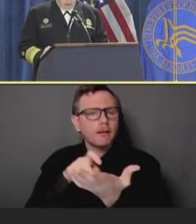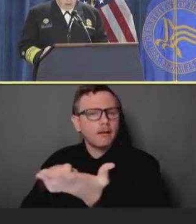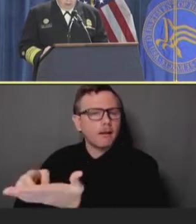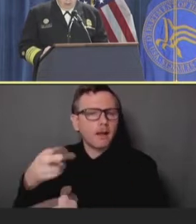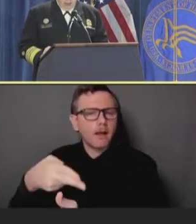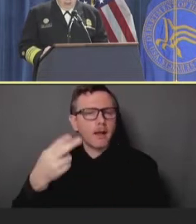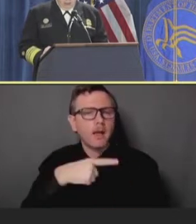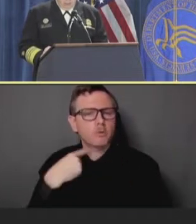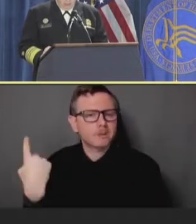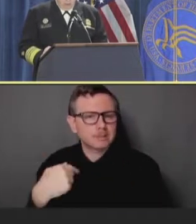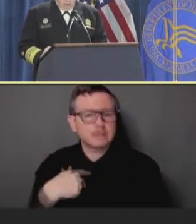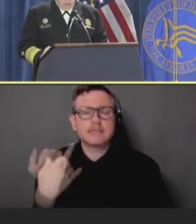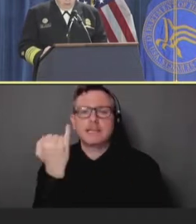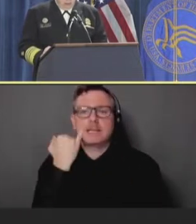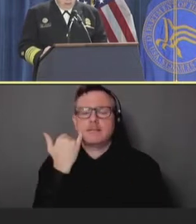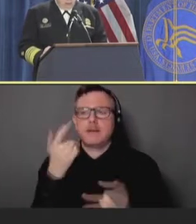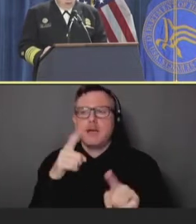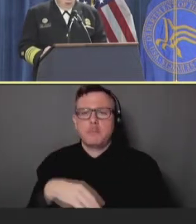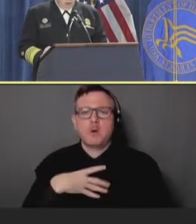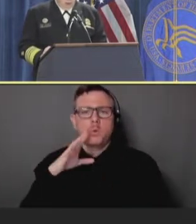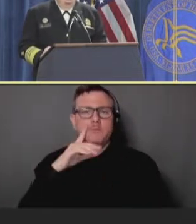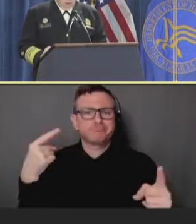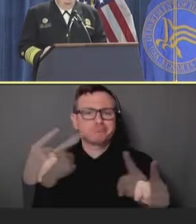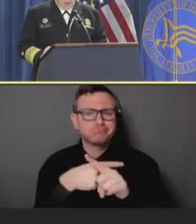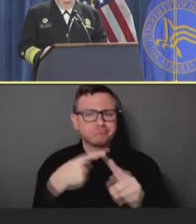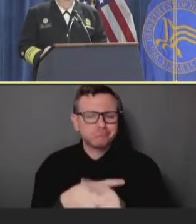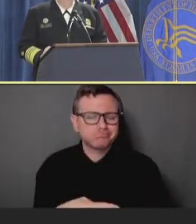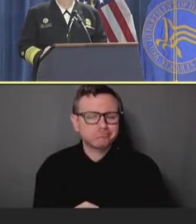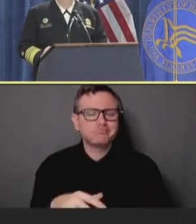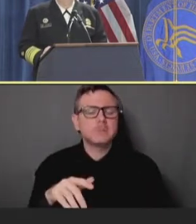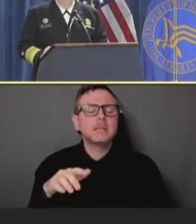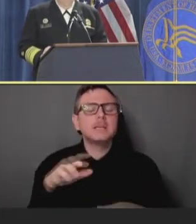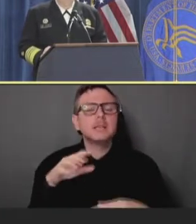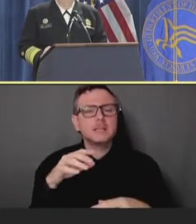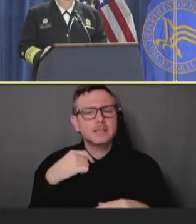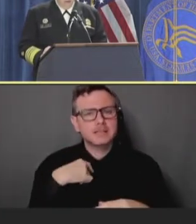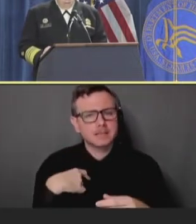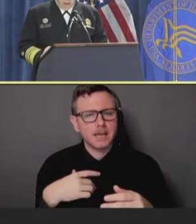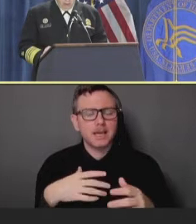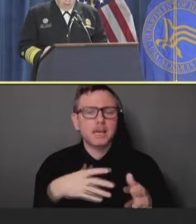complications from flu, such as those with underlying conditions, children, pregnant